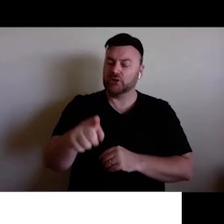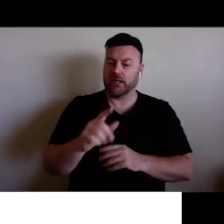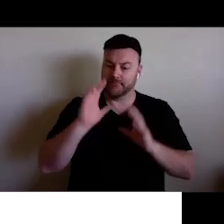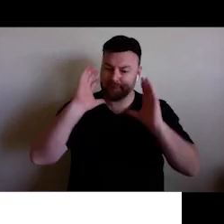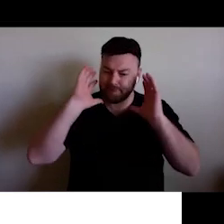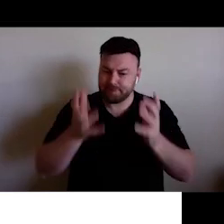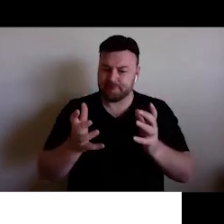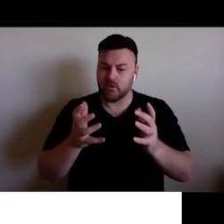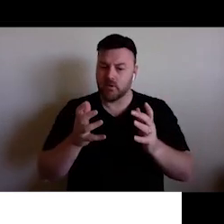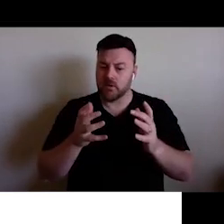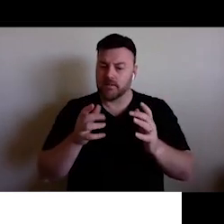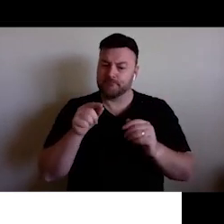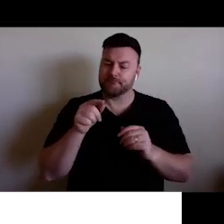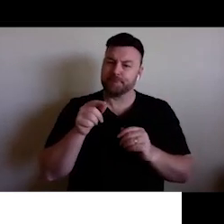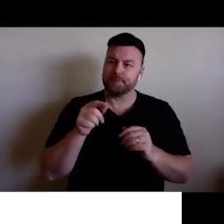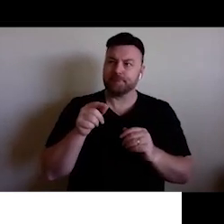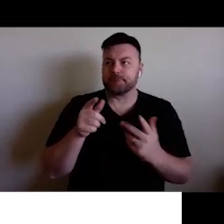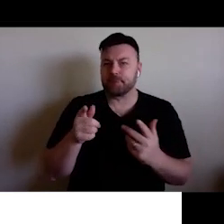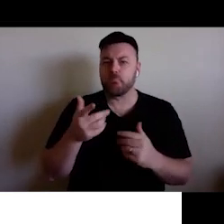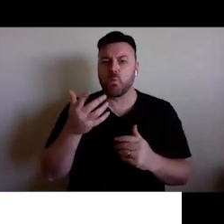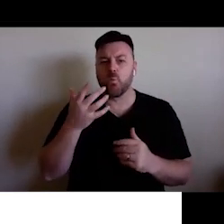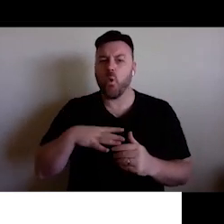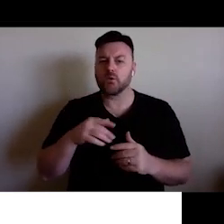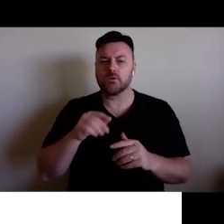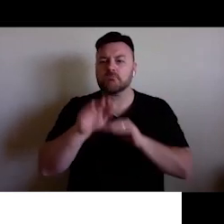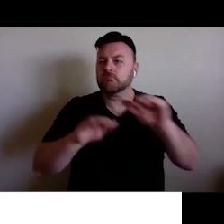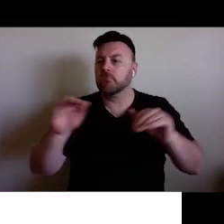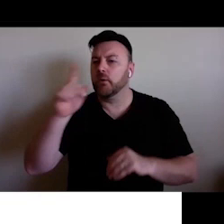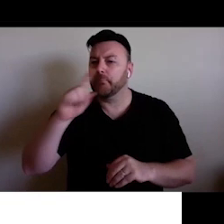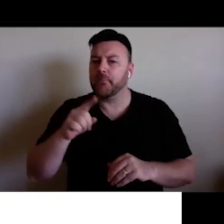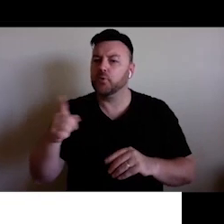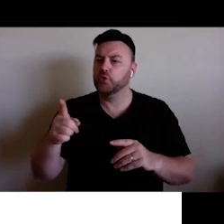own clothes. This is a kind of craft example - she was somebody who did